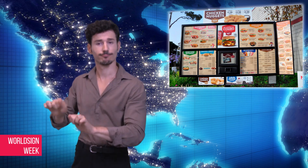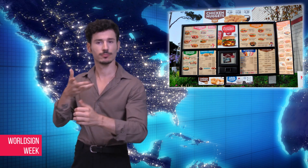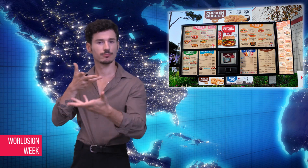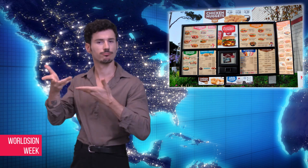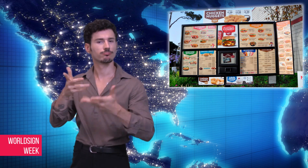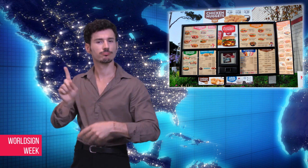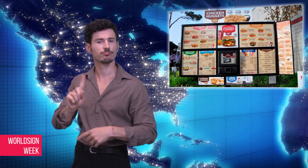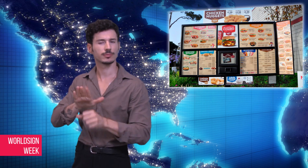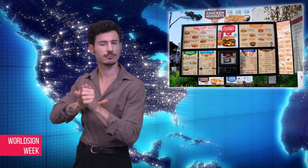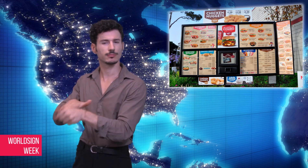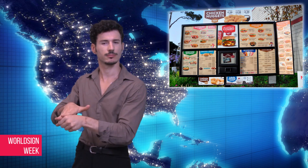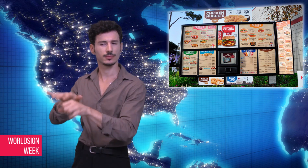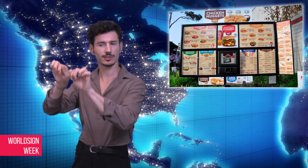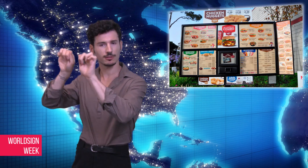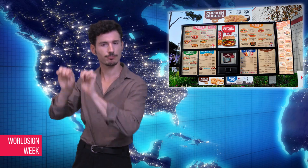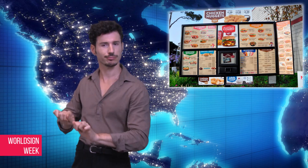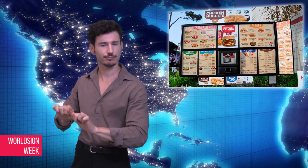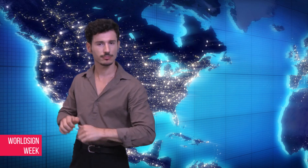Her request was denied.